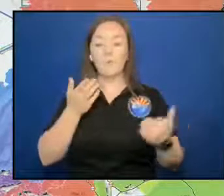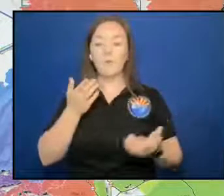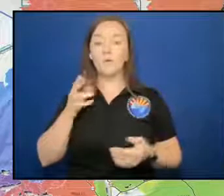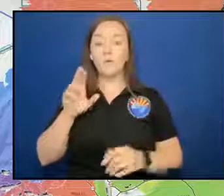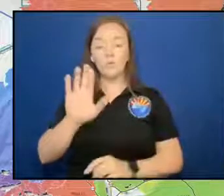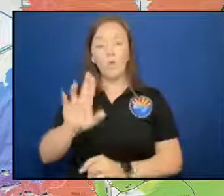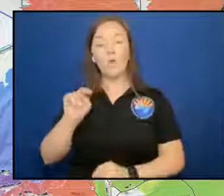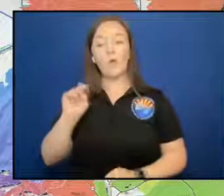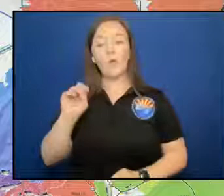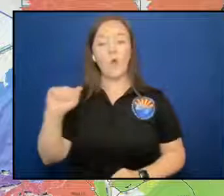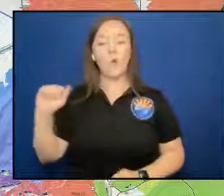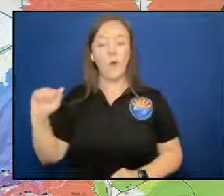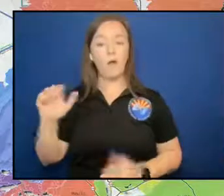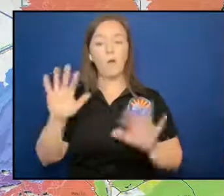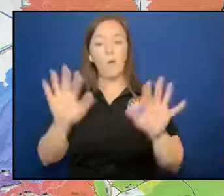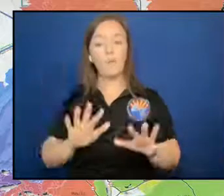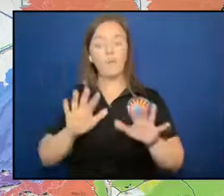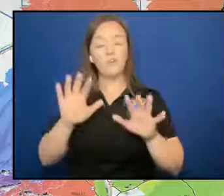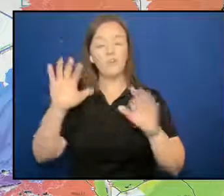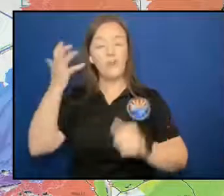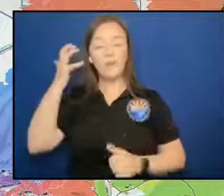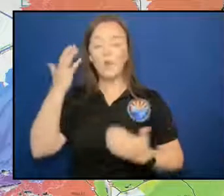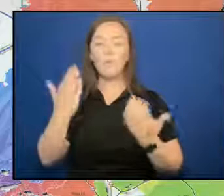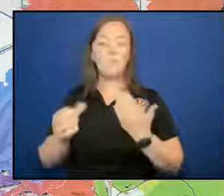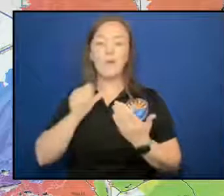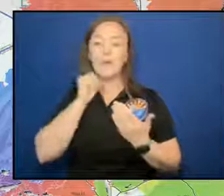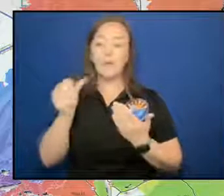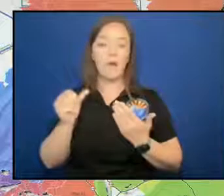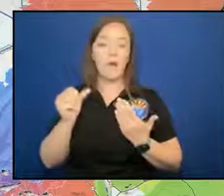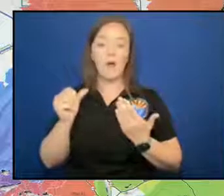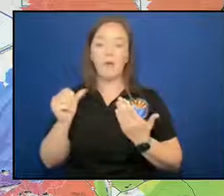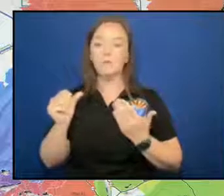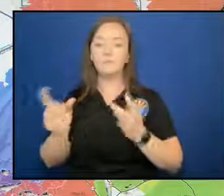THE GROUND AND BOTH IN MORA AND SAN MIGUEL COUNTY AND A